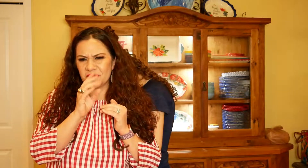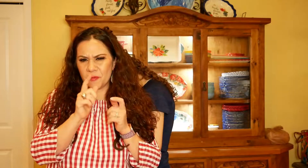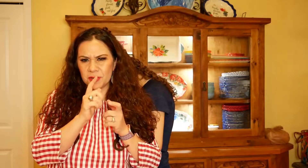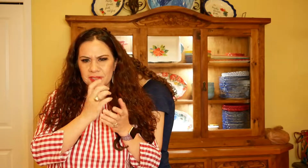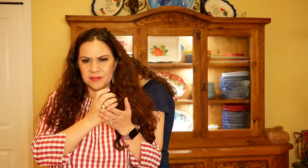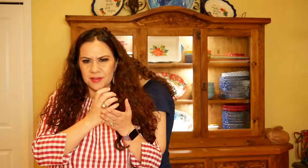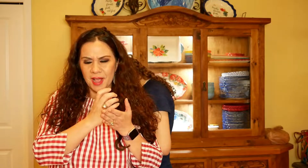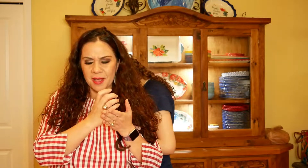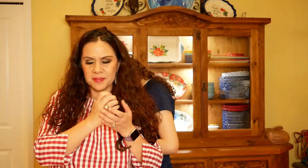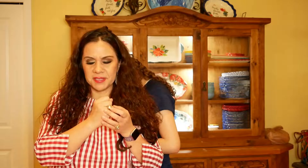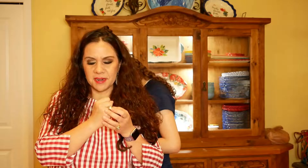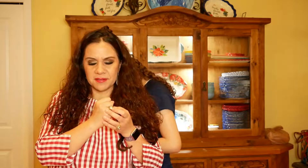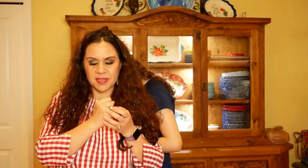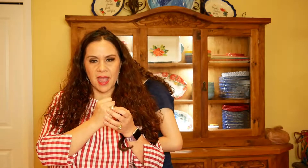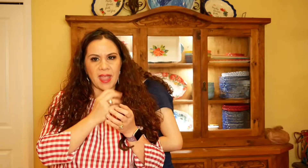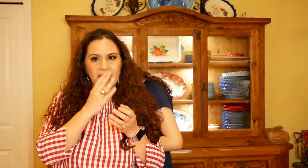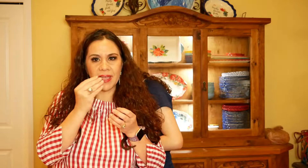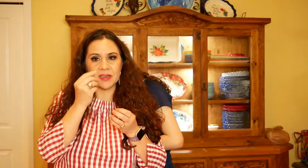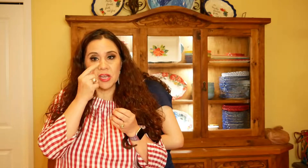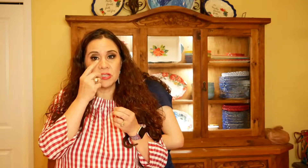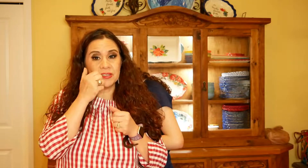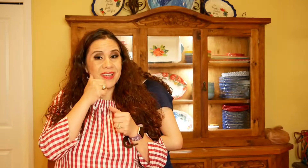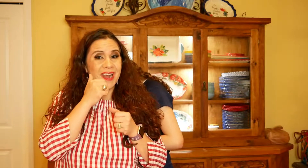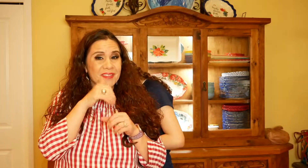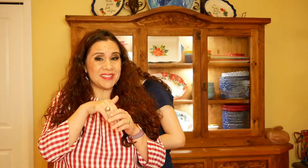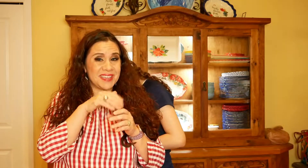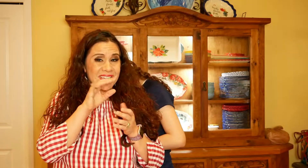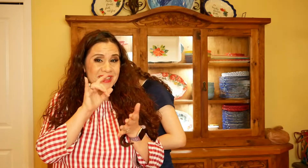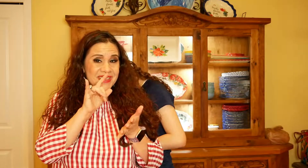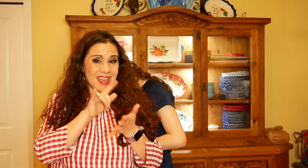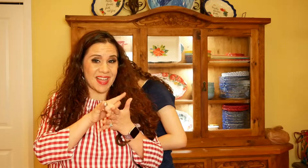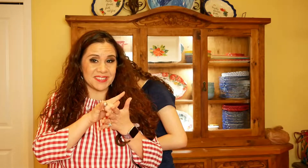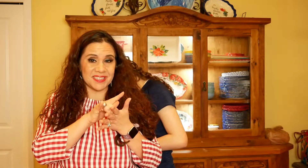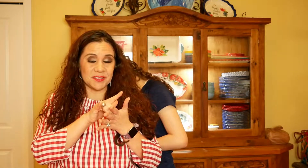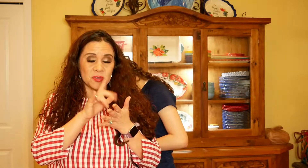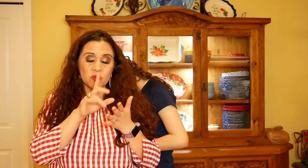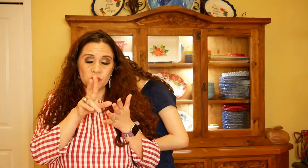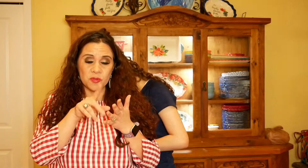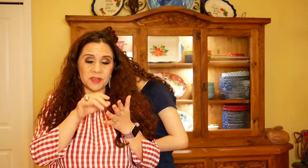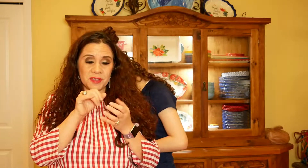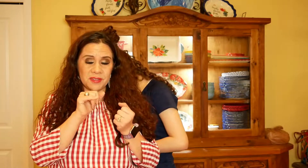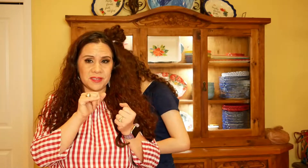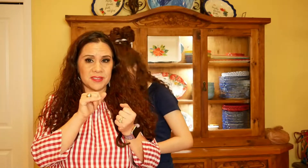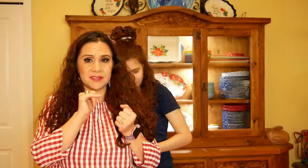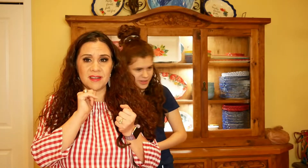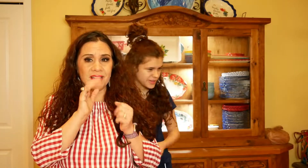more little cups and i was like and look at everything in that it was really just not